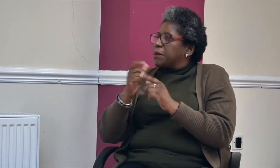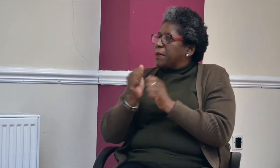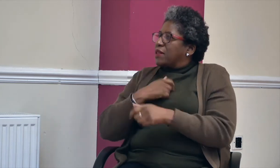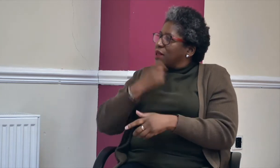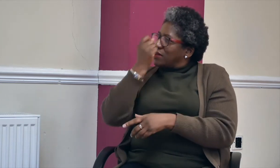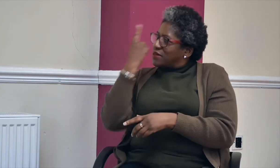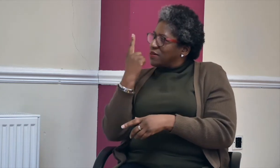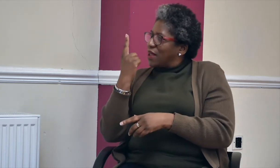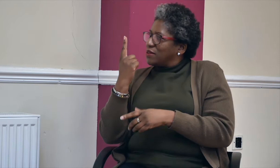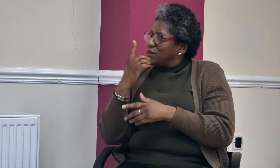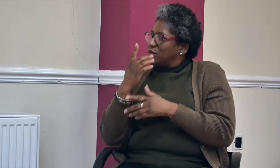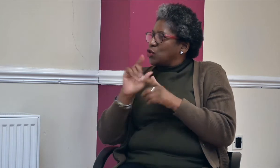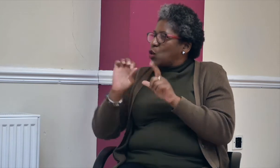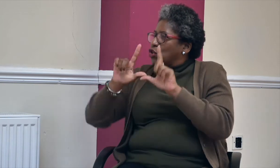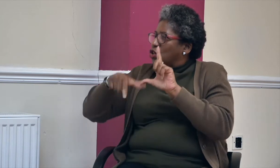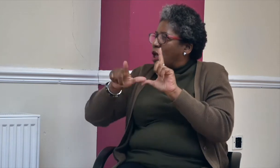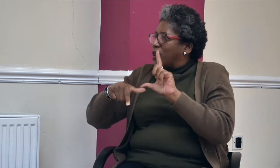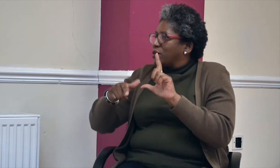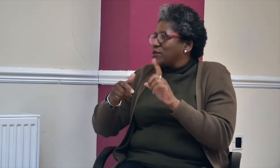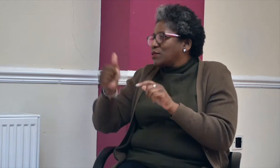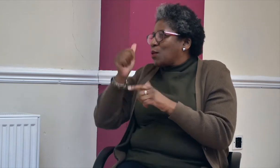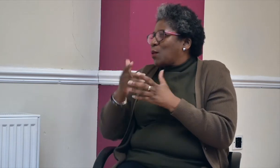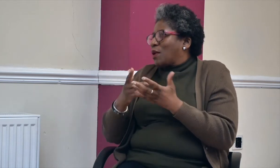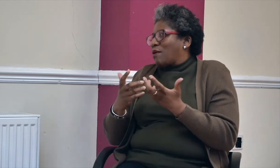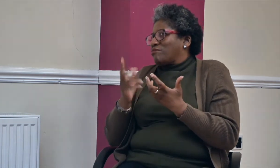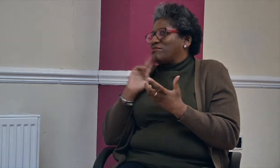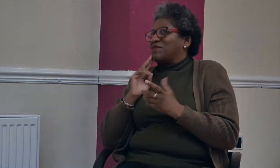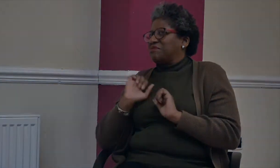making sure I understood. Avoiding any jargon...